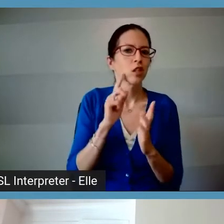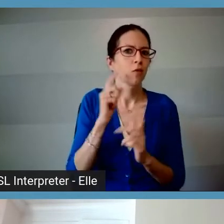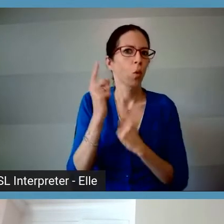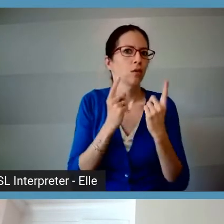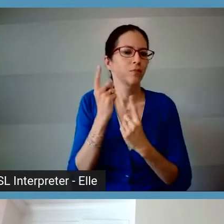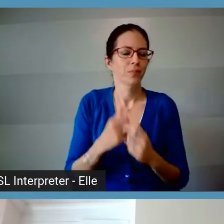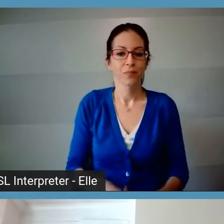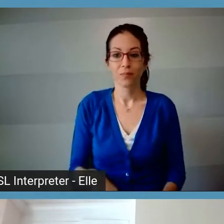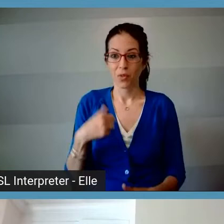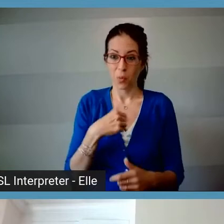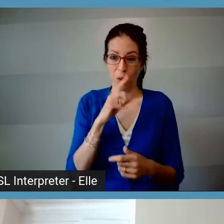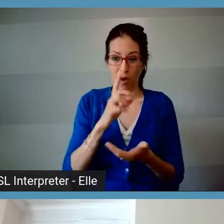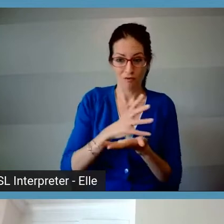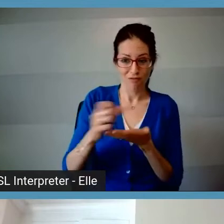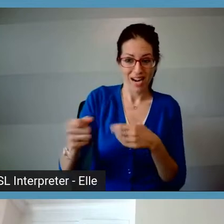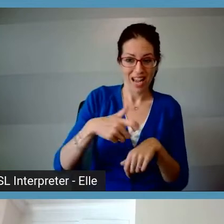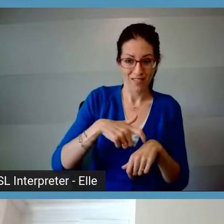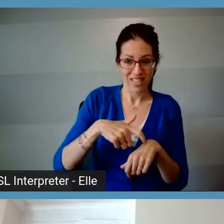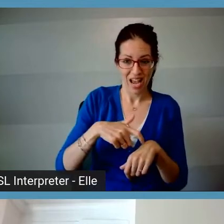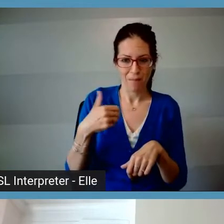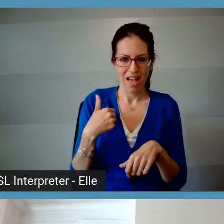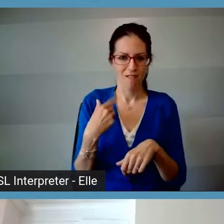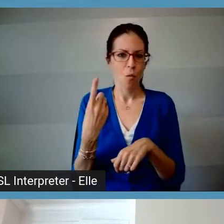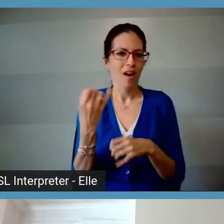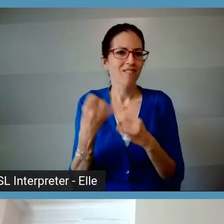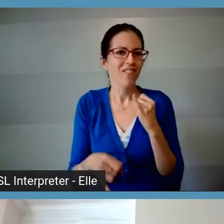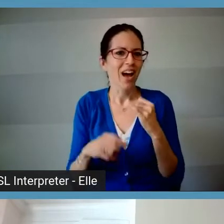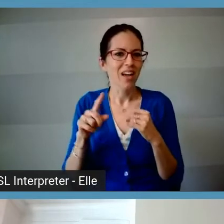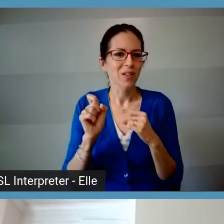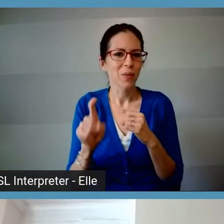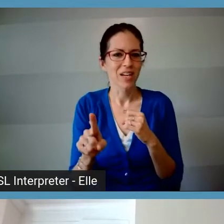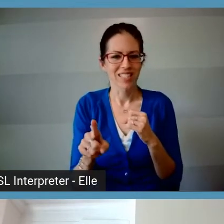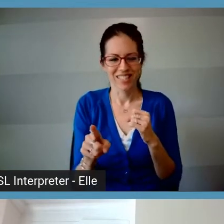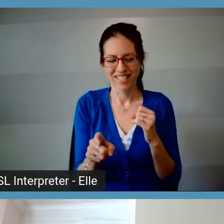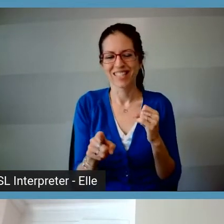low on time but I have one final question that I will be interested to hear how you